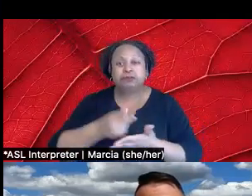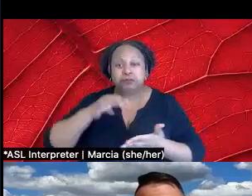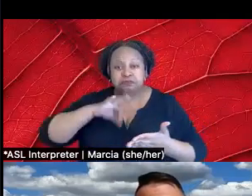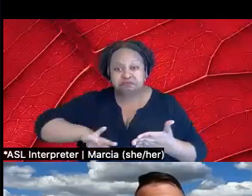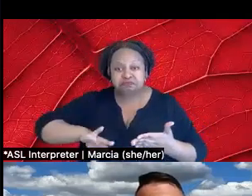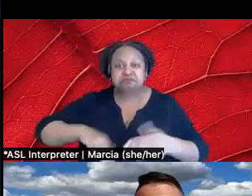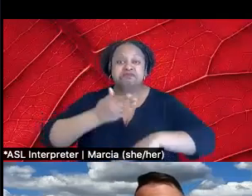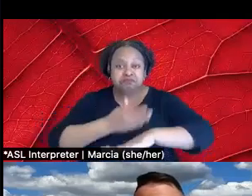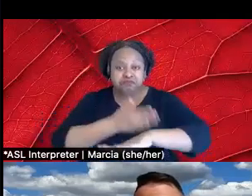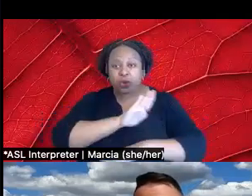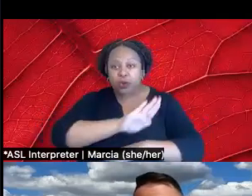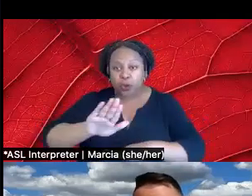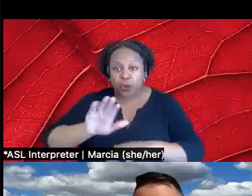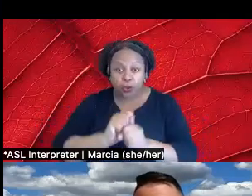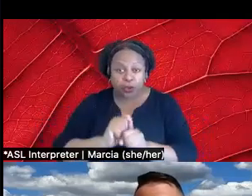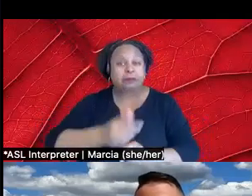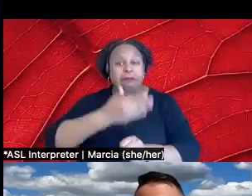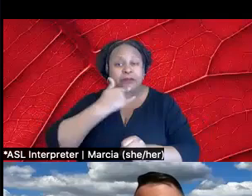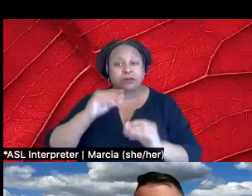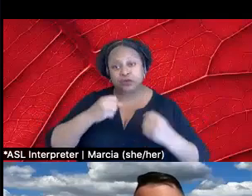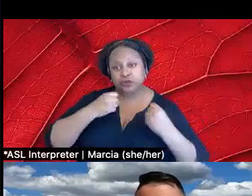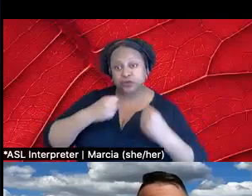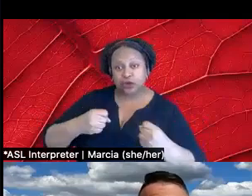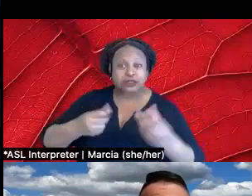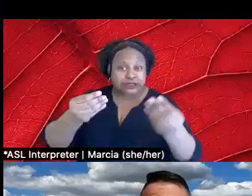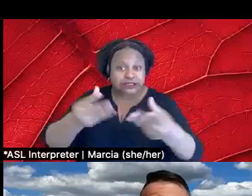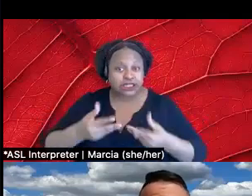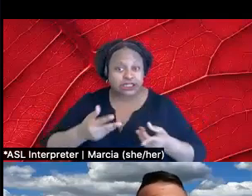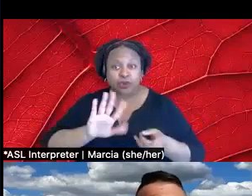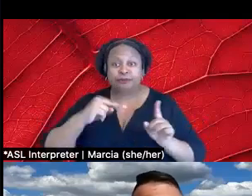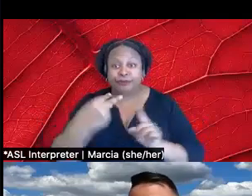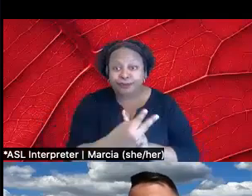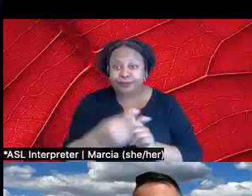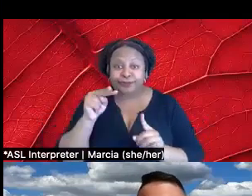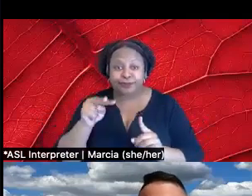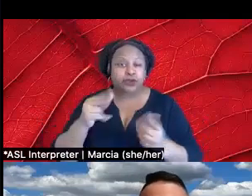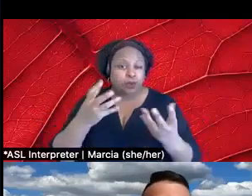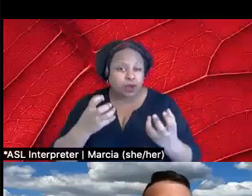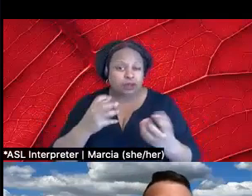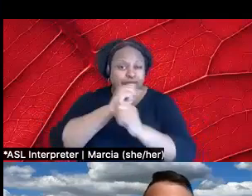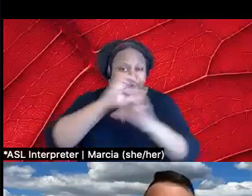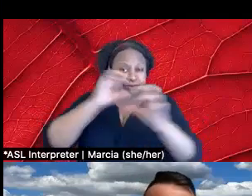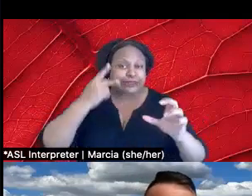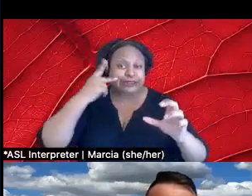So please let us know what you're looking for, what you're thinking of and let us know about this conference. What was good?